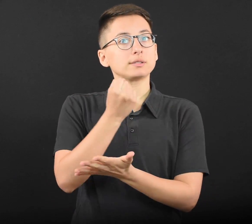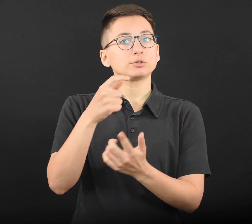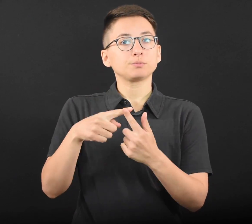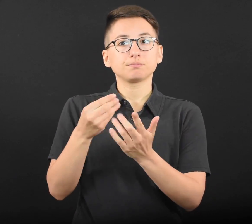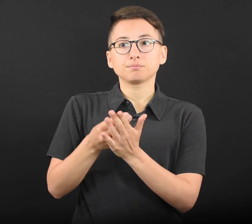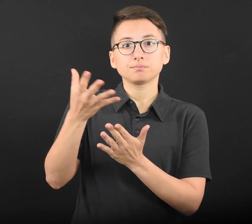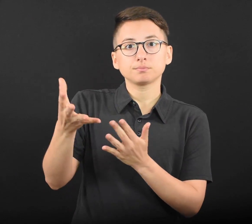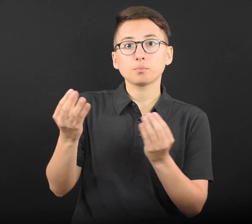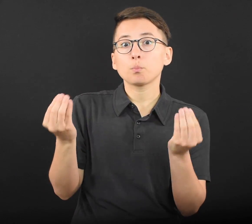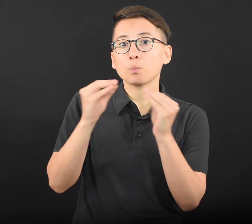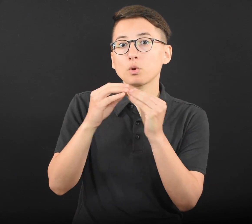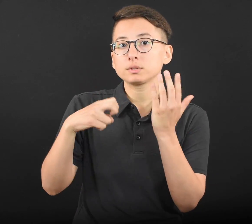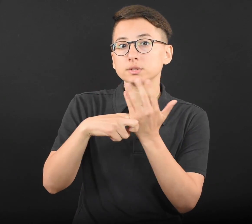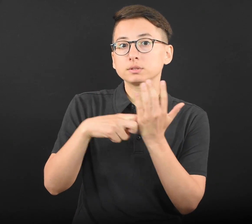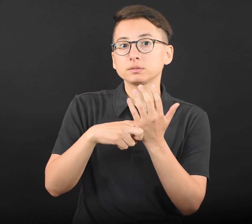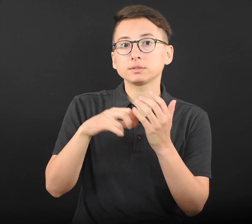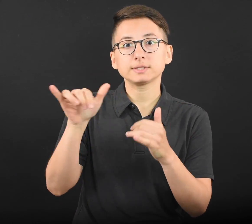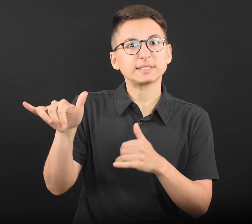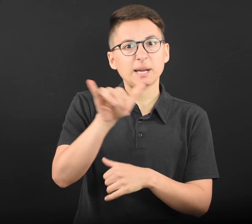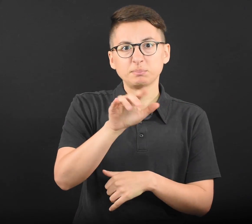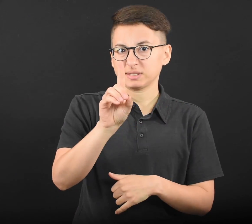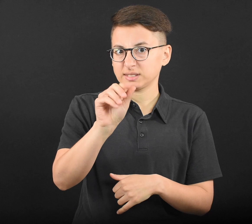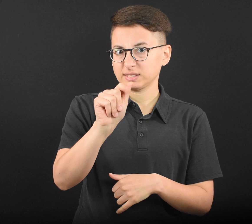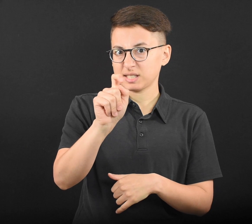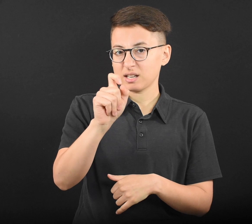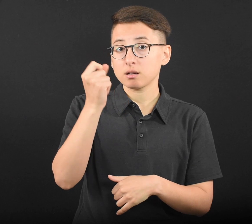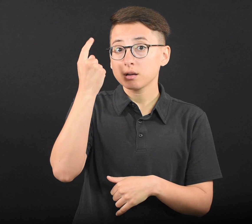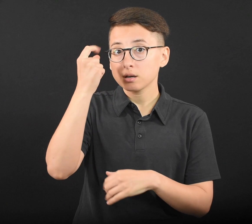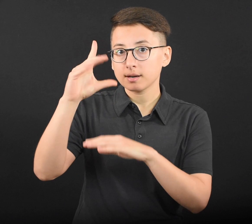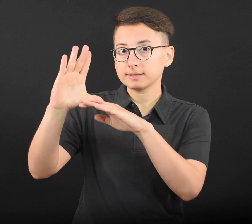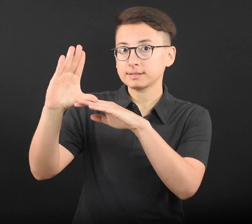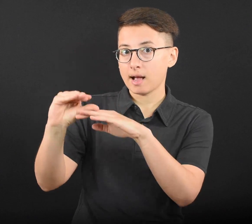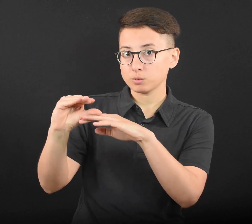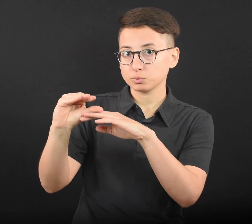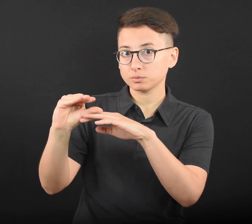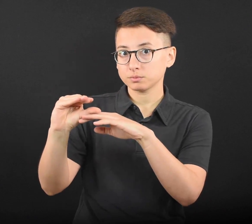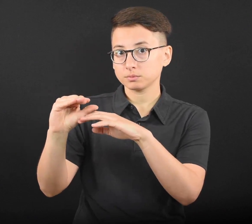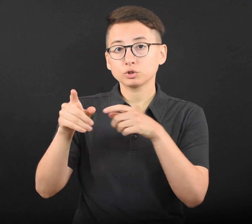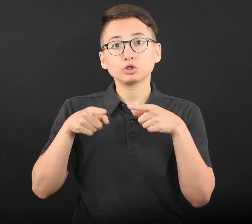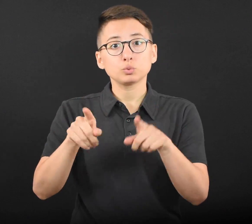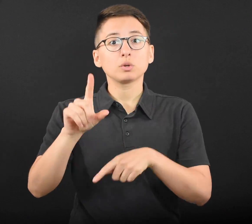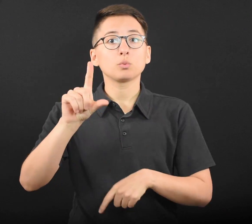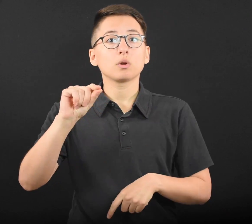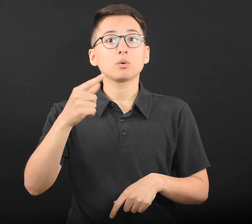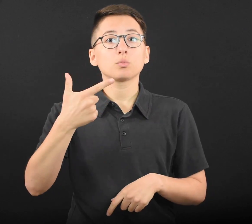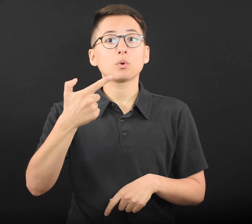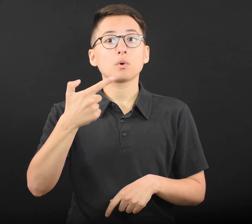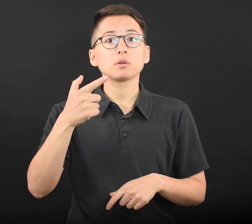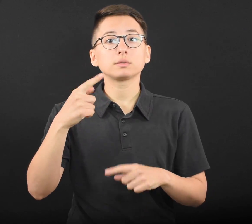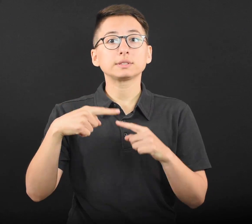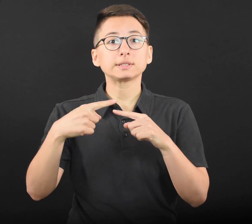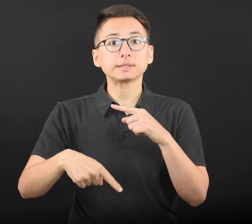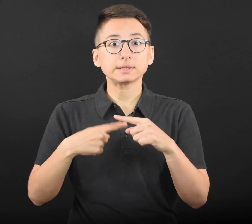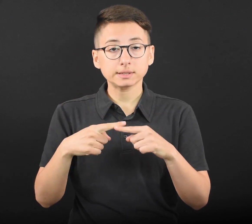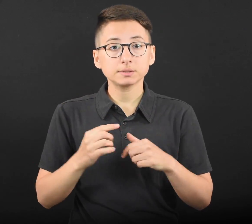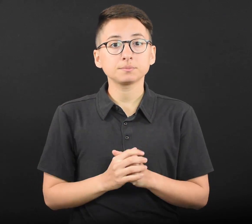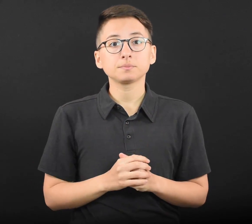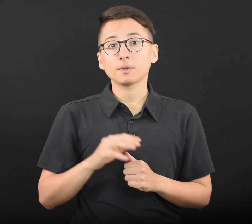the same date at a discounted rate during the 2021 season. The Minnesota Department